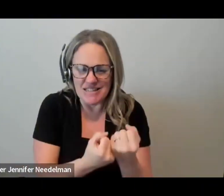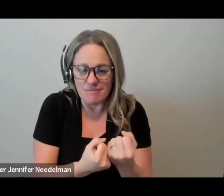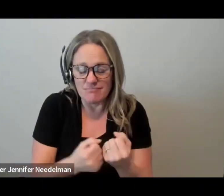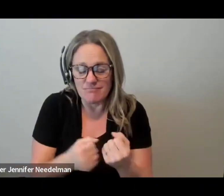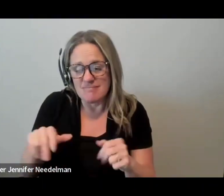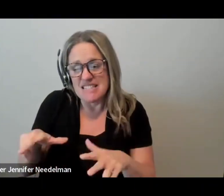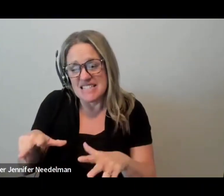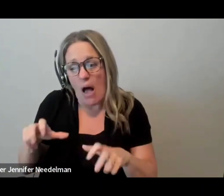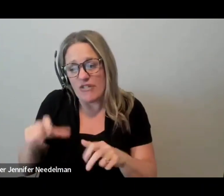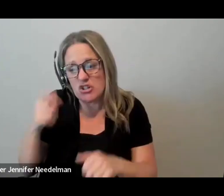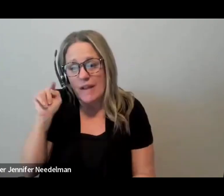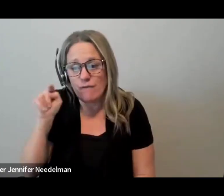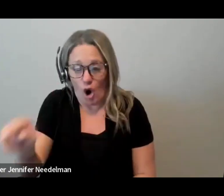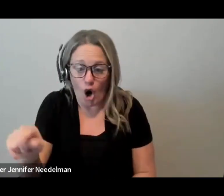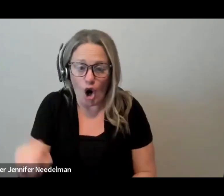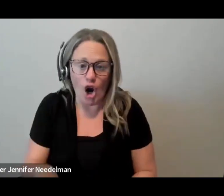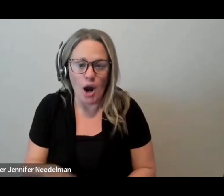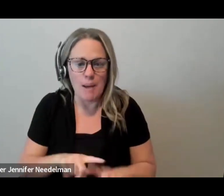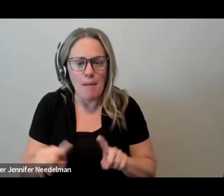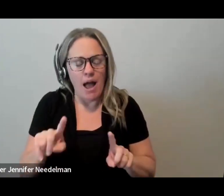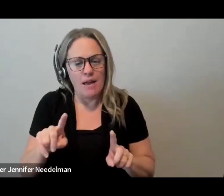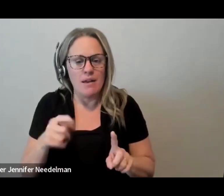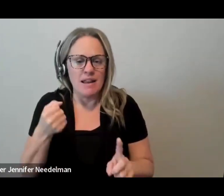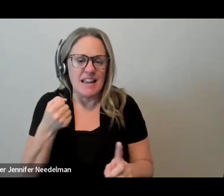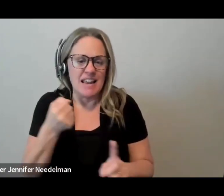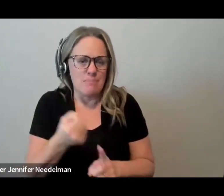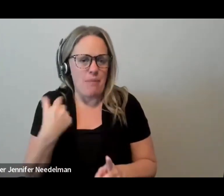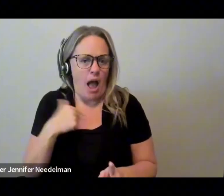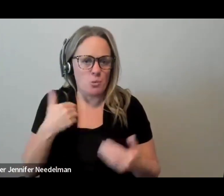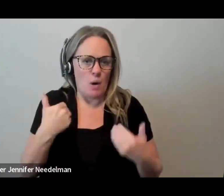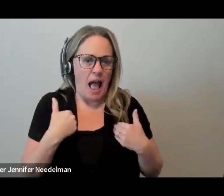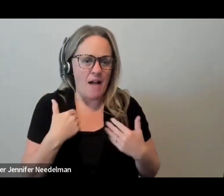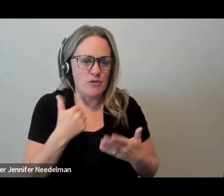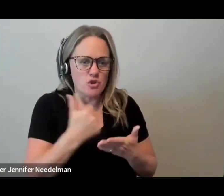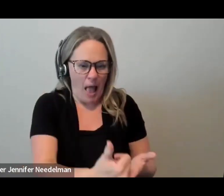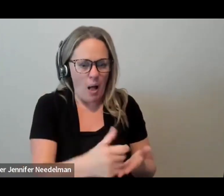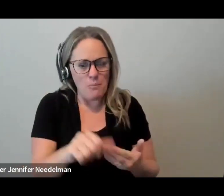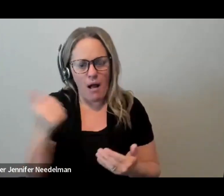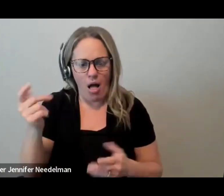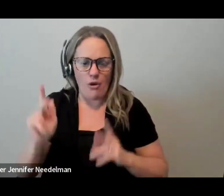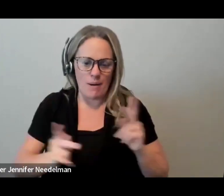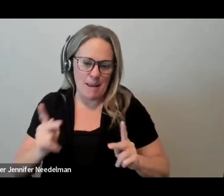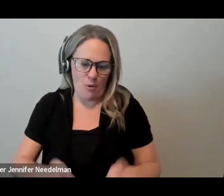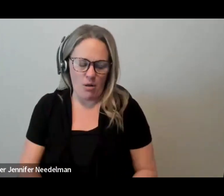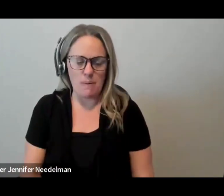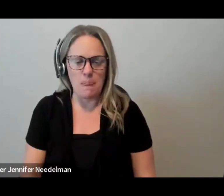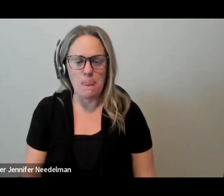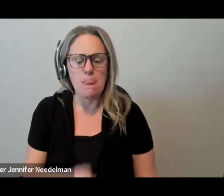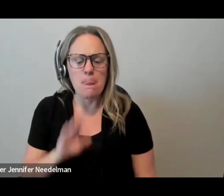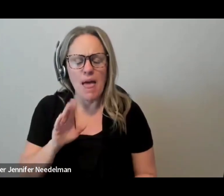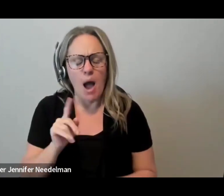but also the impact that we've been able to have to help a, a number of people. And, and I'll come back to that, you know,